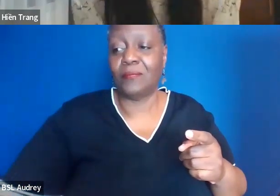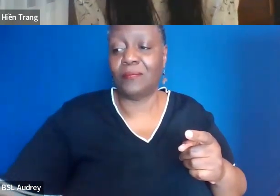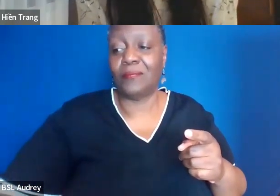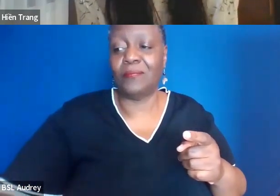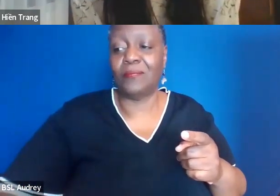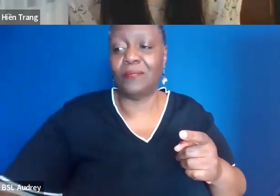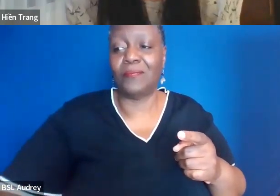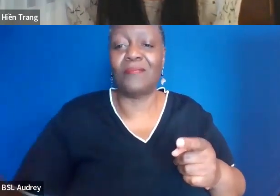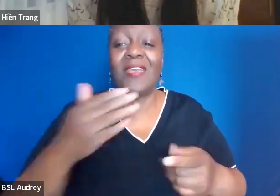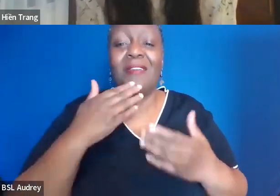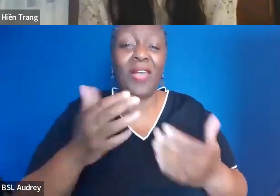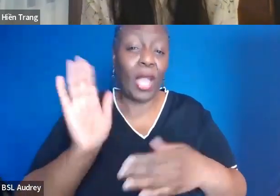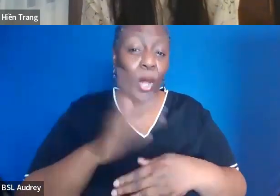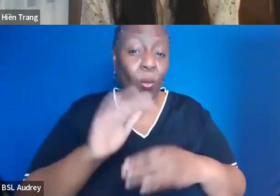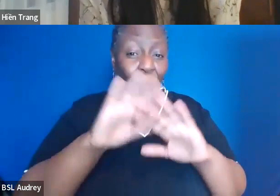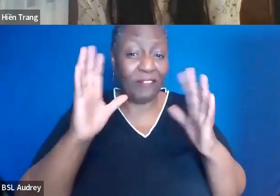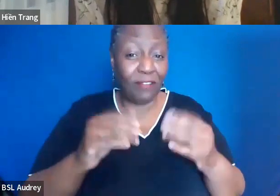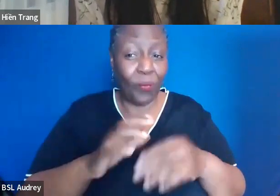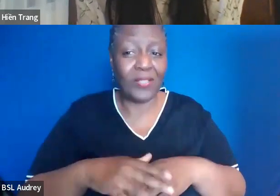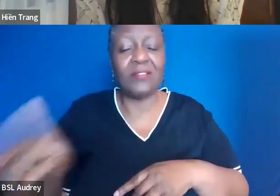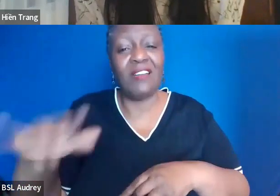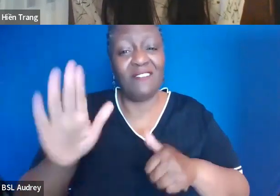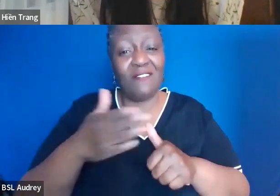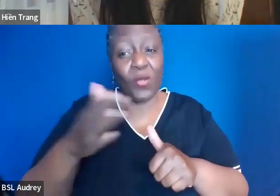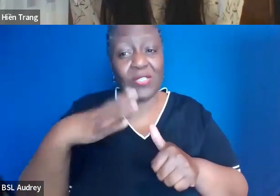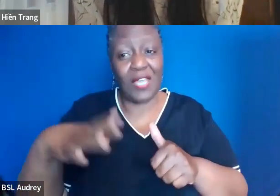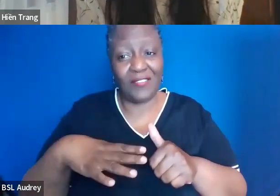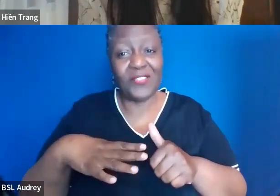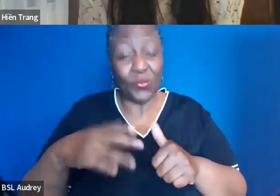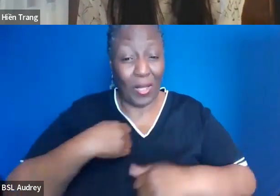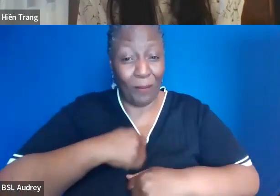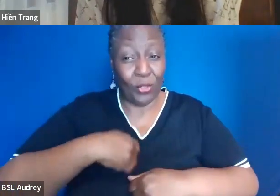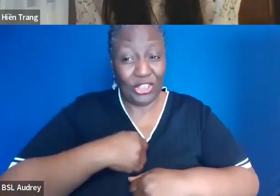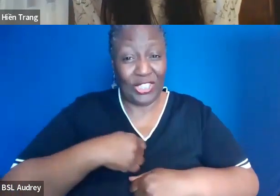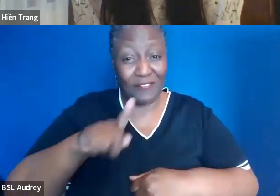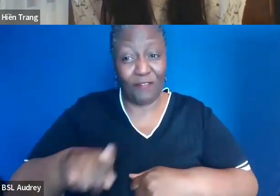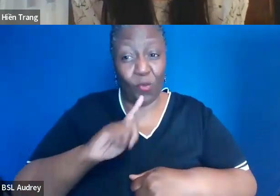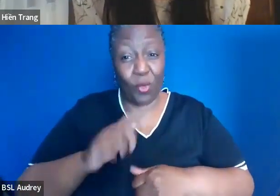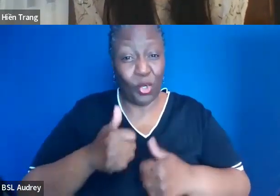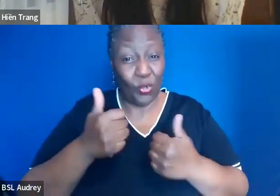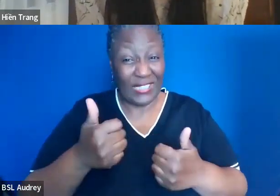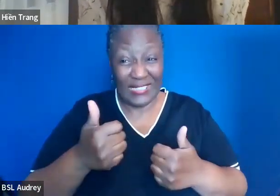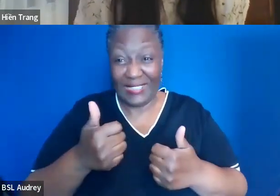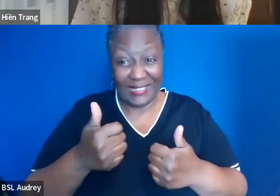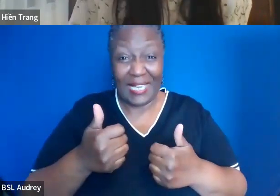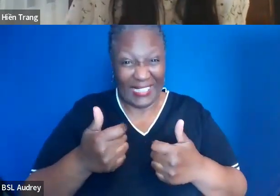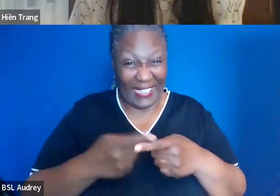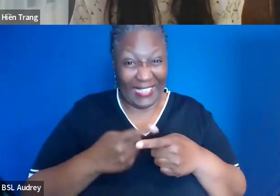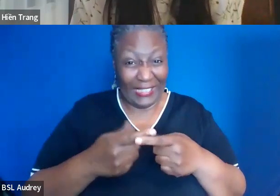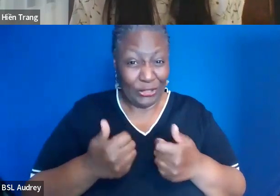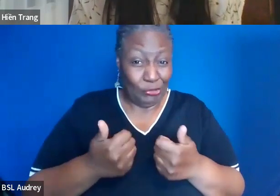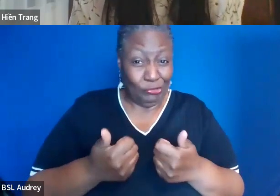uh hello everyone first I have to apologize for my not very influent English uh